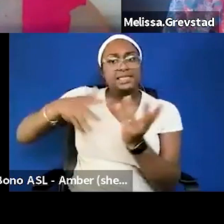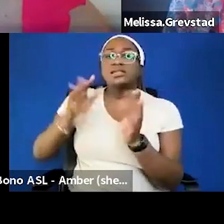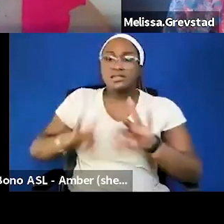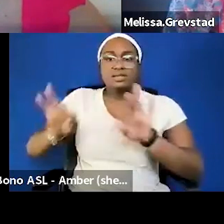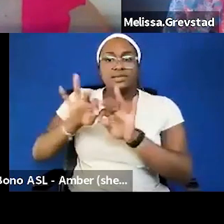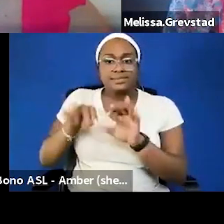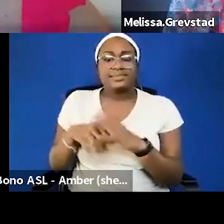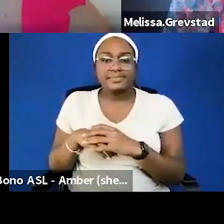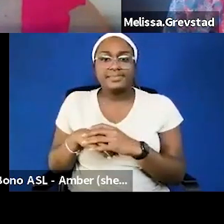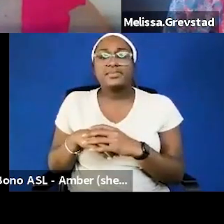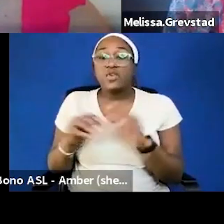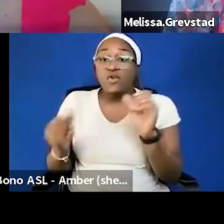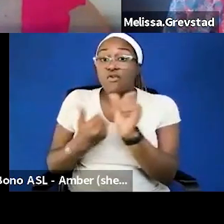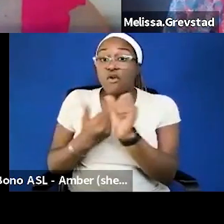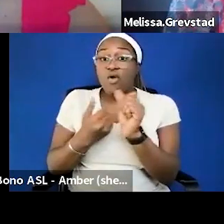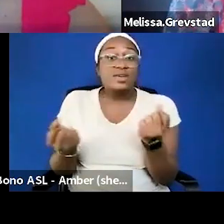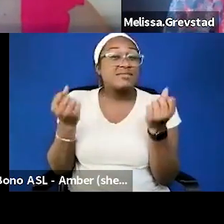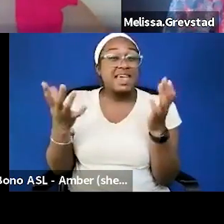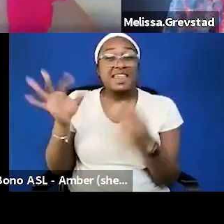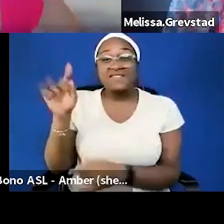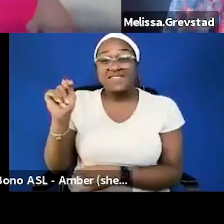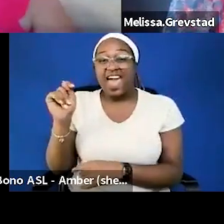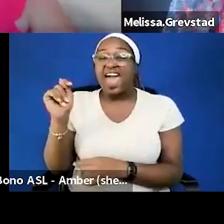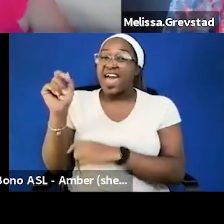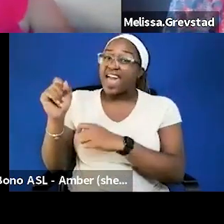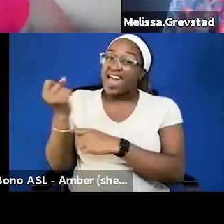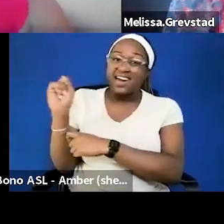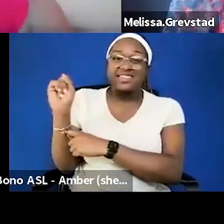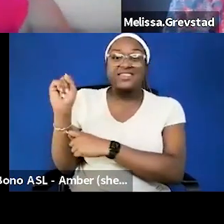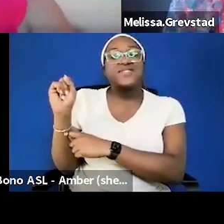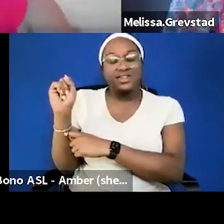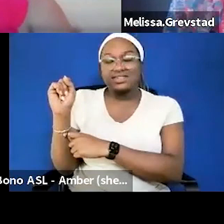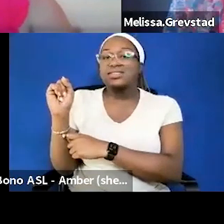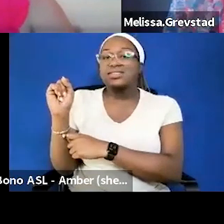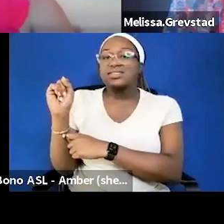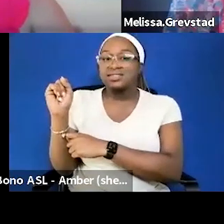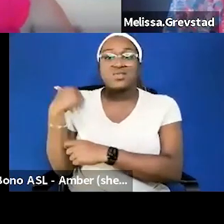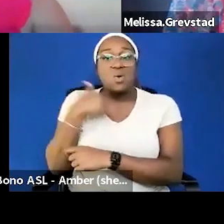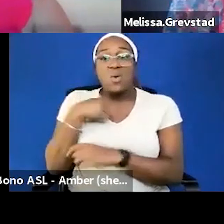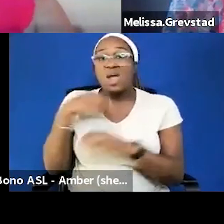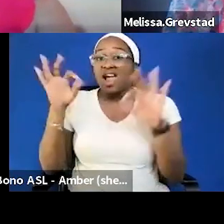Following as many fad activists as you possibly can, because we are also excellent sources of education and information,